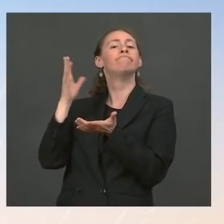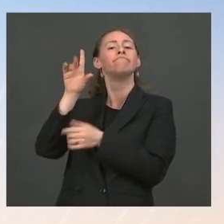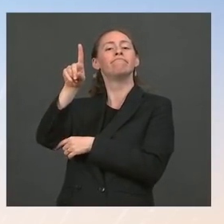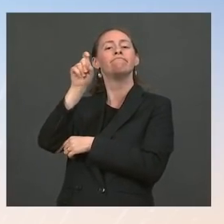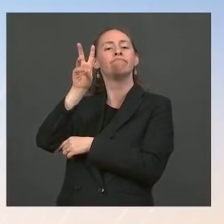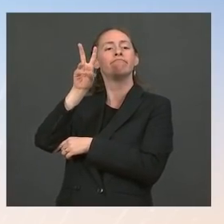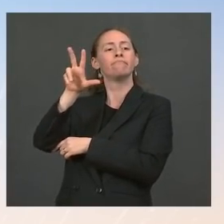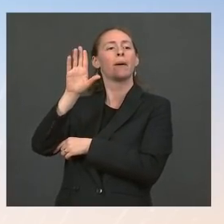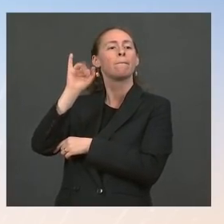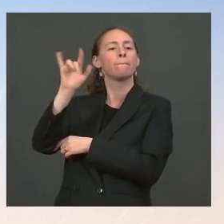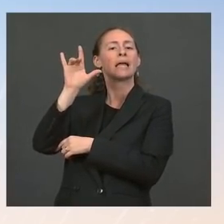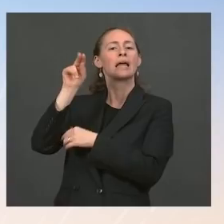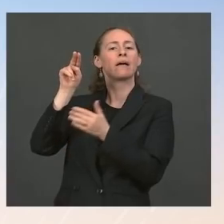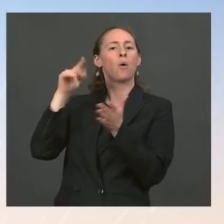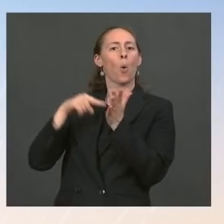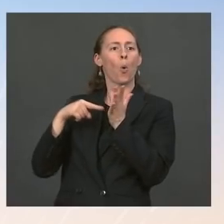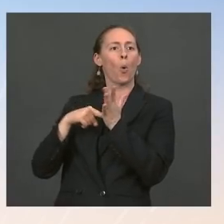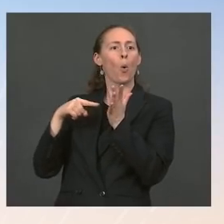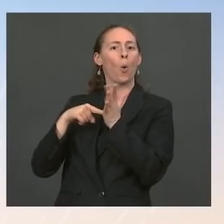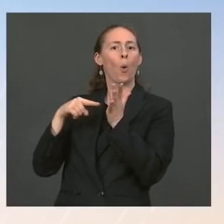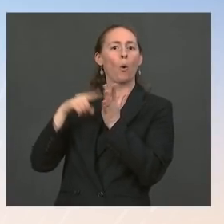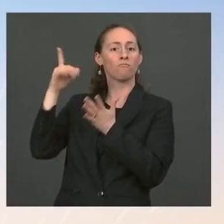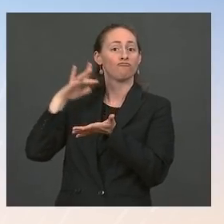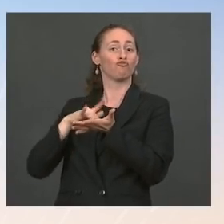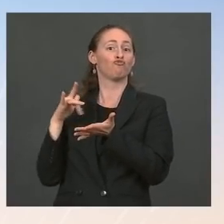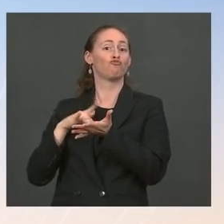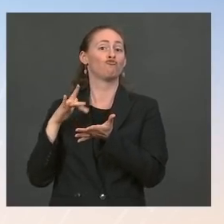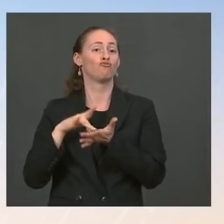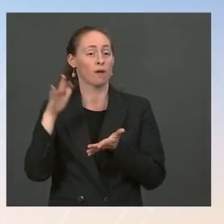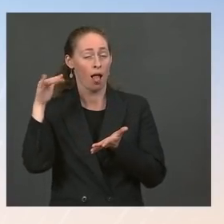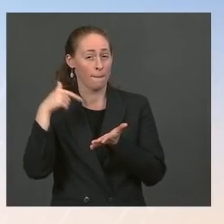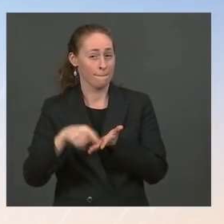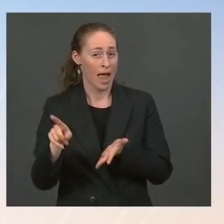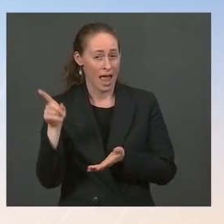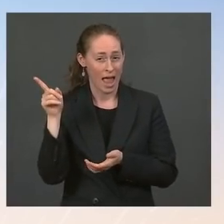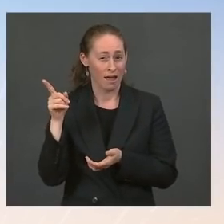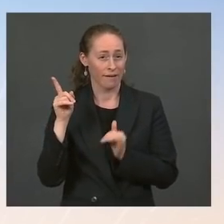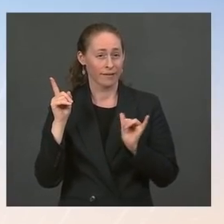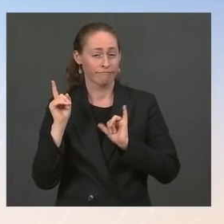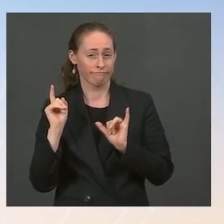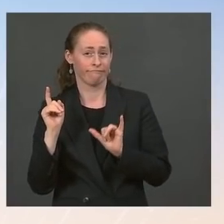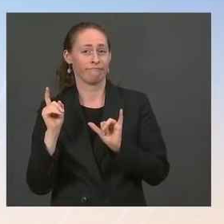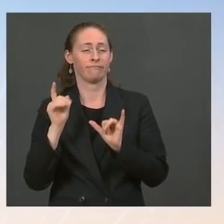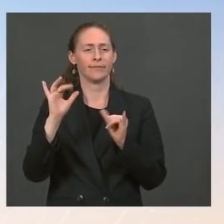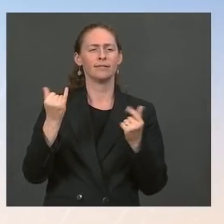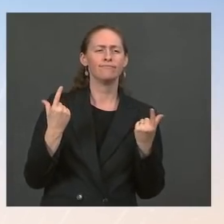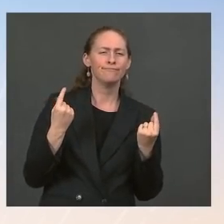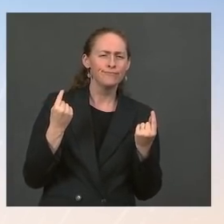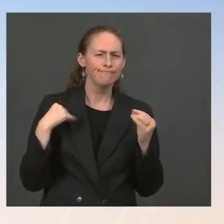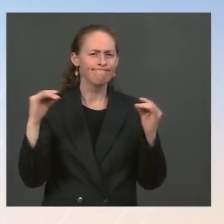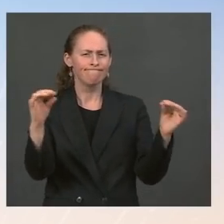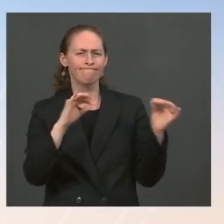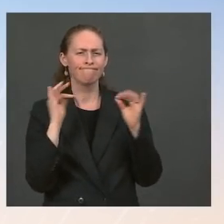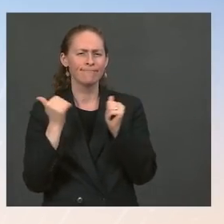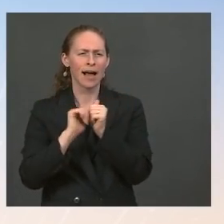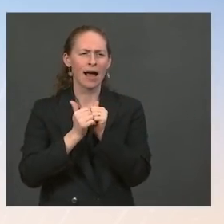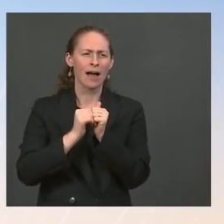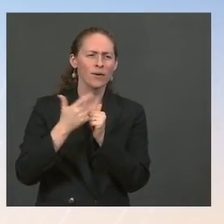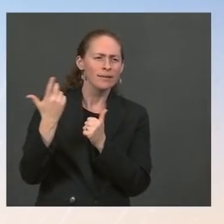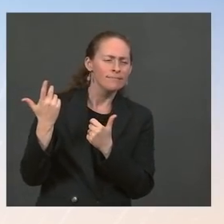but unpaid taxes. There are discussions -- active discussions, I would note -- with Senator Wyden and others in Congress